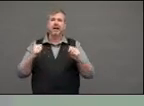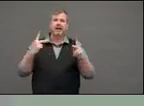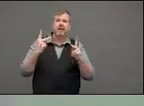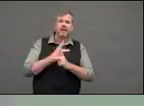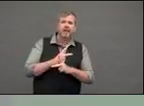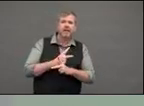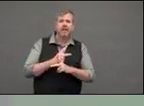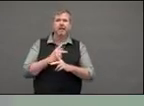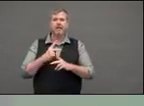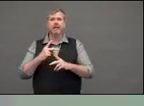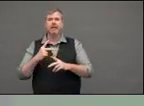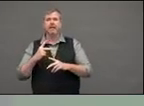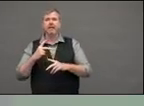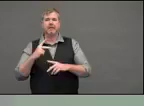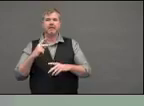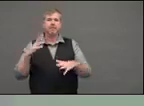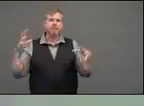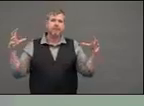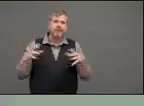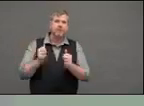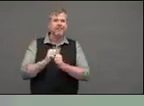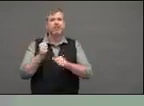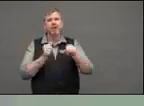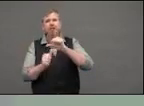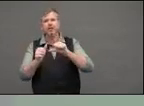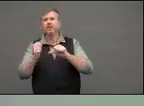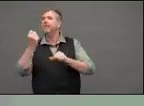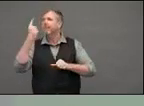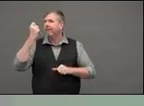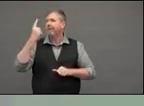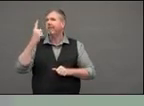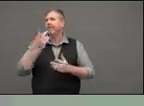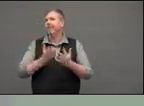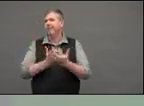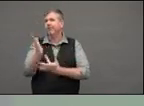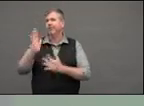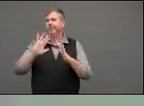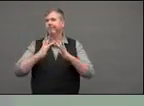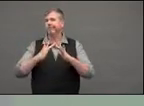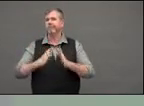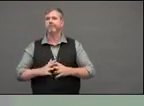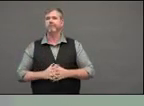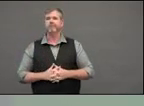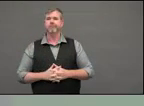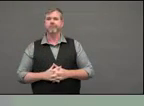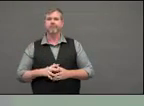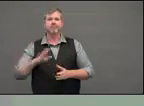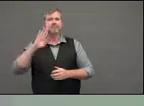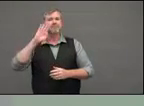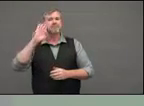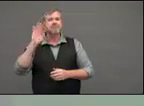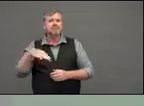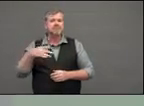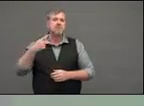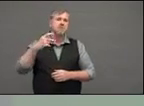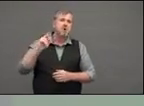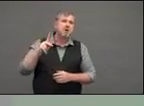you know we have the parks that are open the hike the hike and the trails that are open so you know if you do go out with your